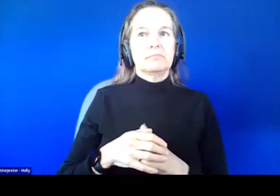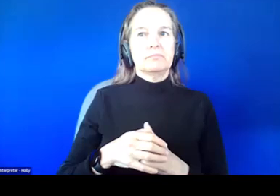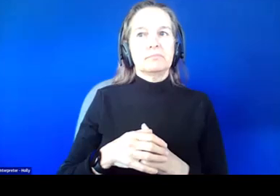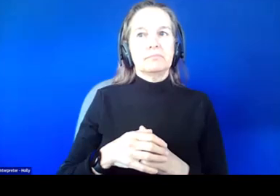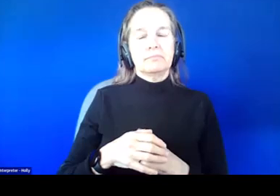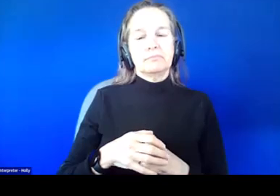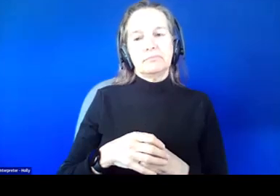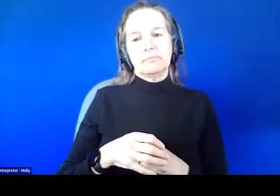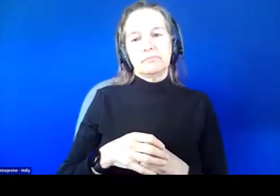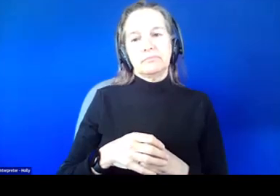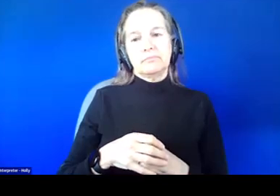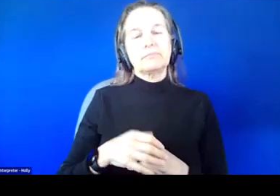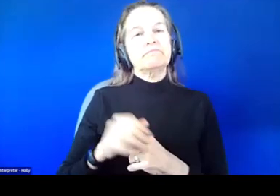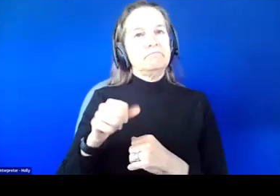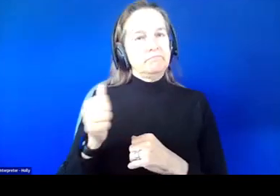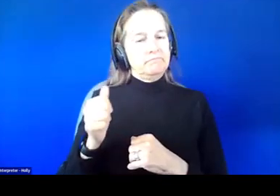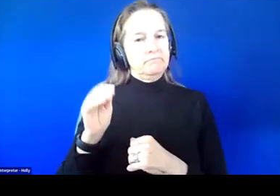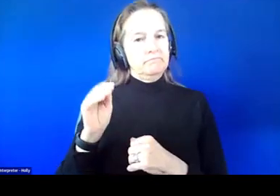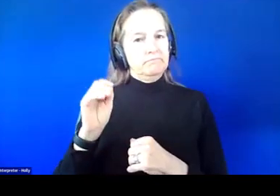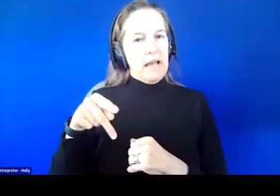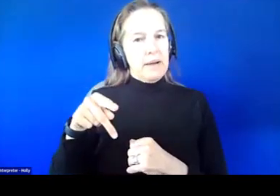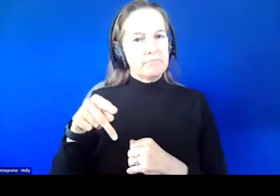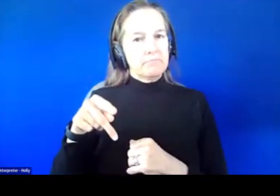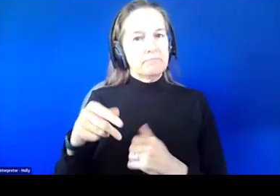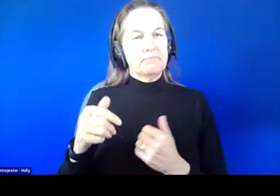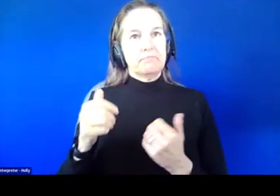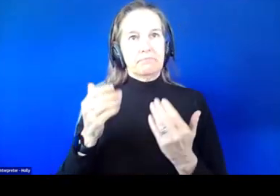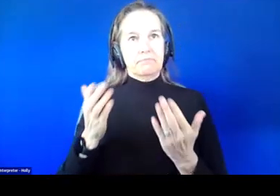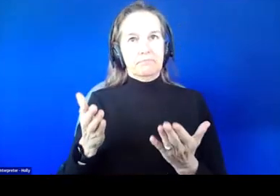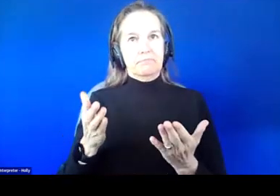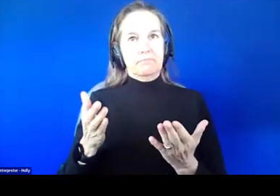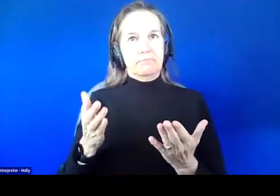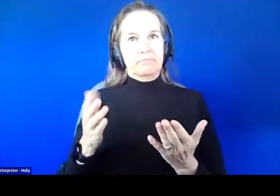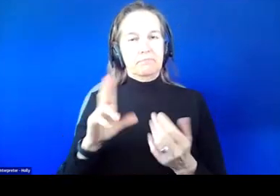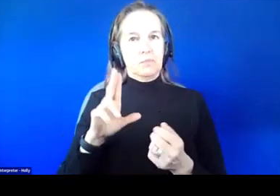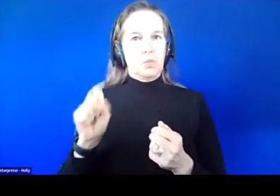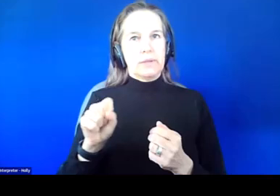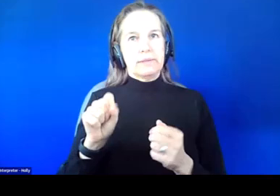Another map of states in terms of the